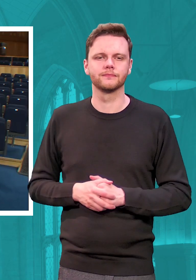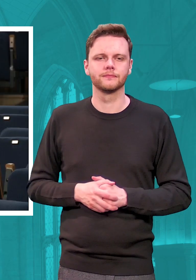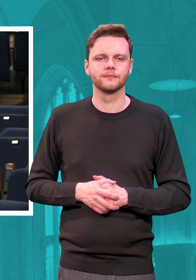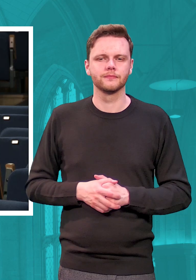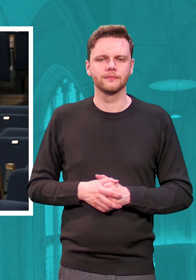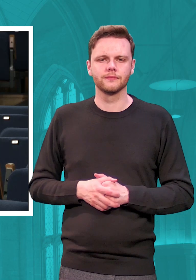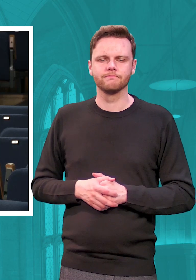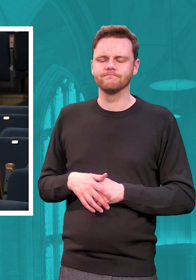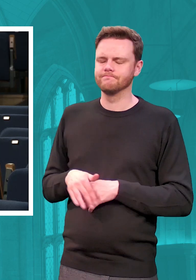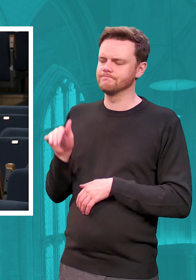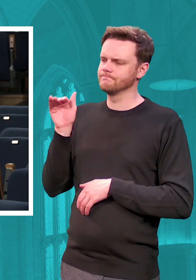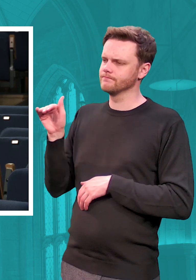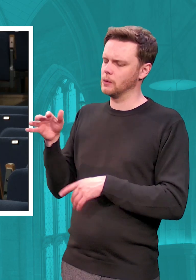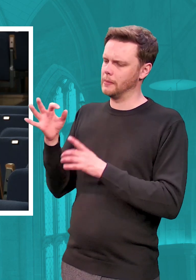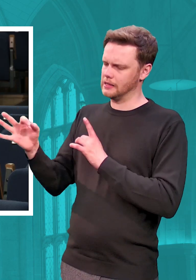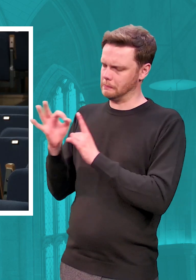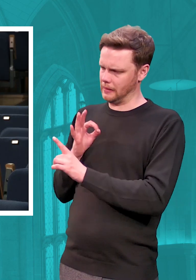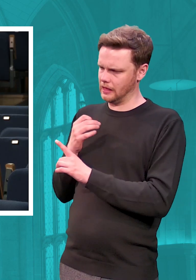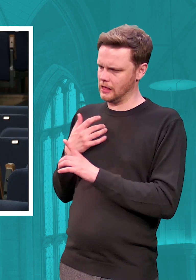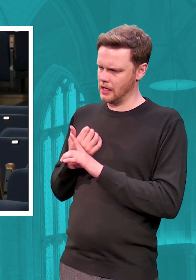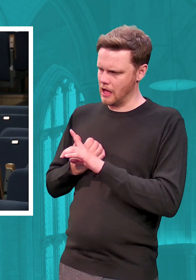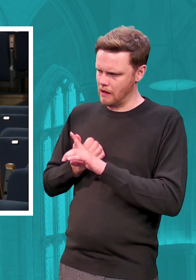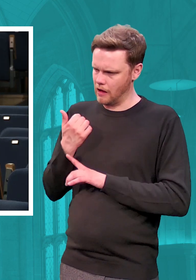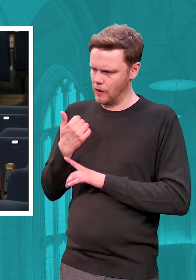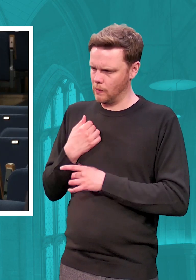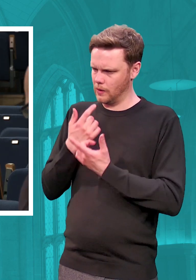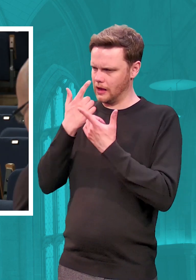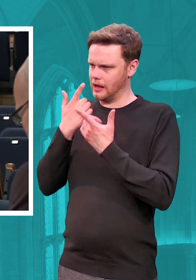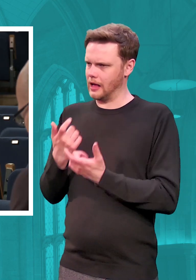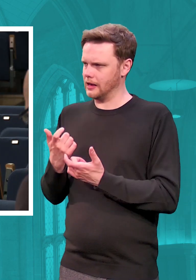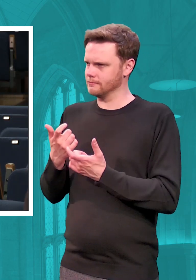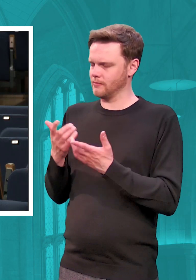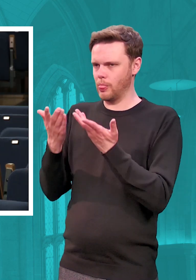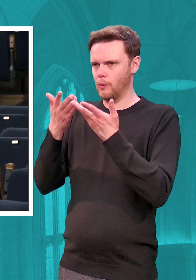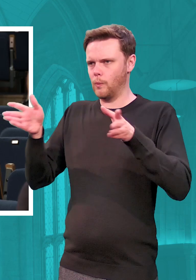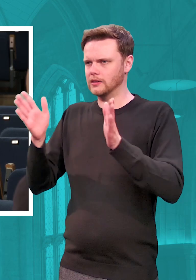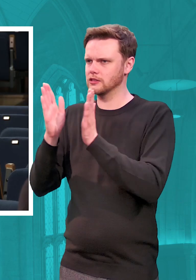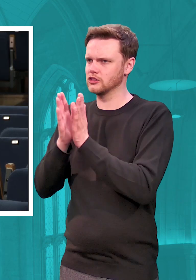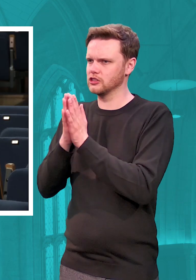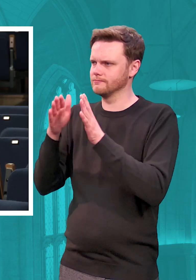Dave you asked me about how we could get buy-in from the wider church. Do you have any insights